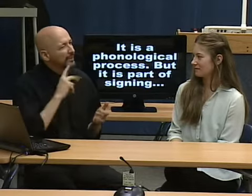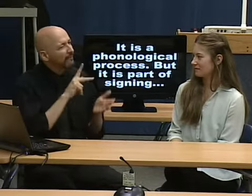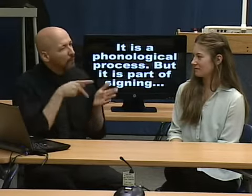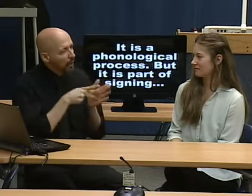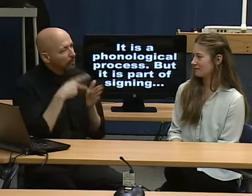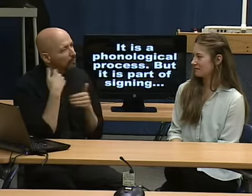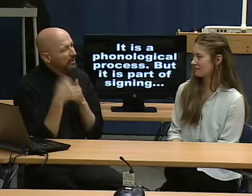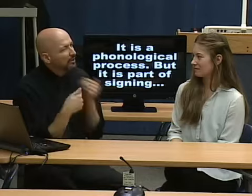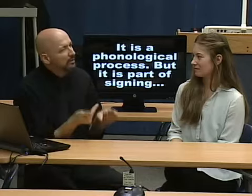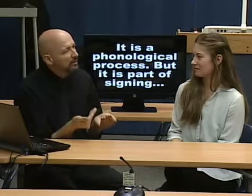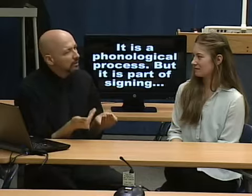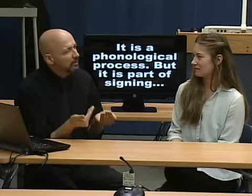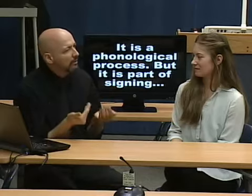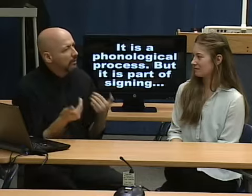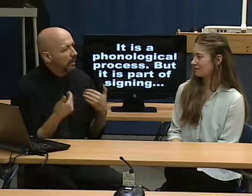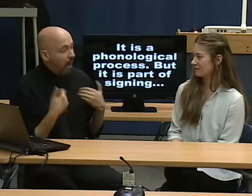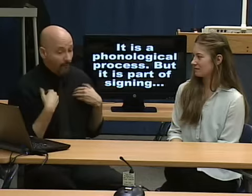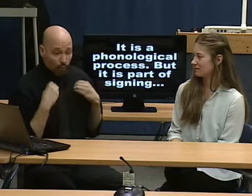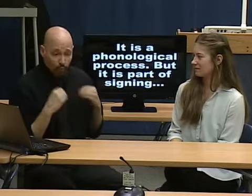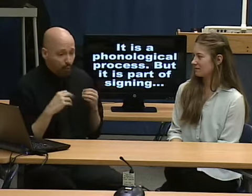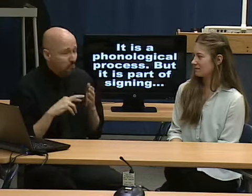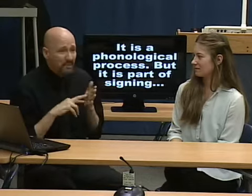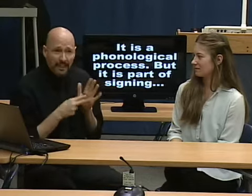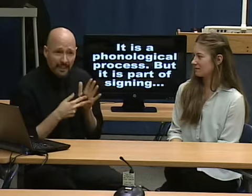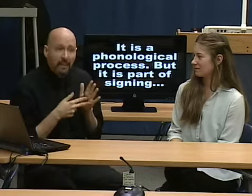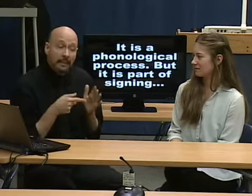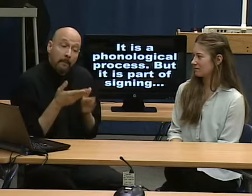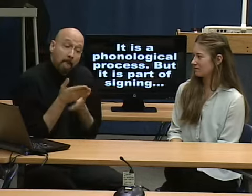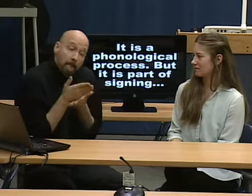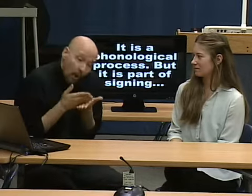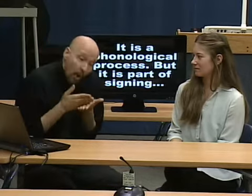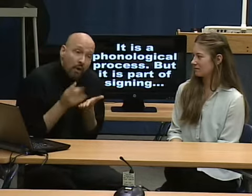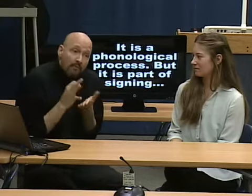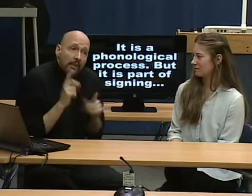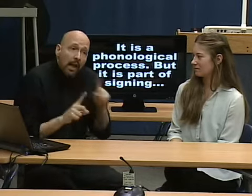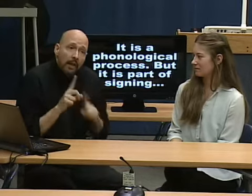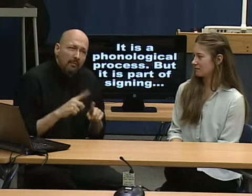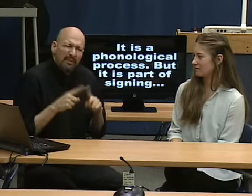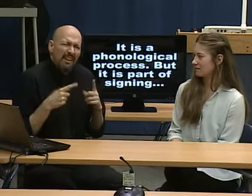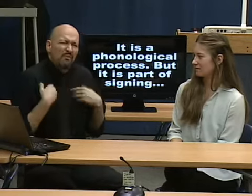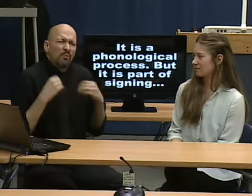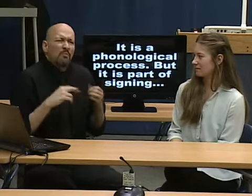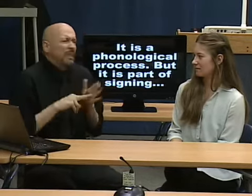It's a phonological process... ...it has no meaning... but it's part of signing even though it has no meaning.